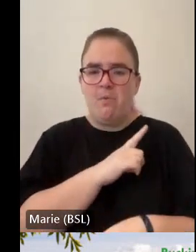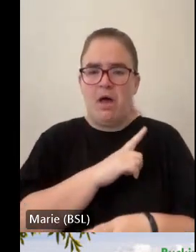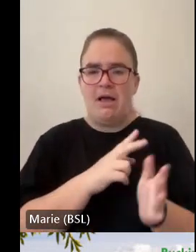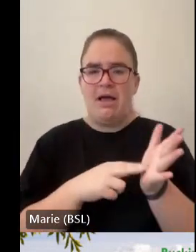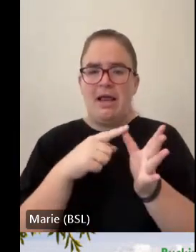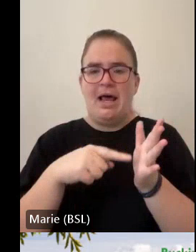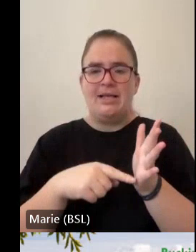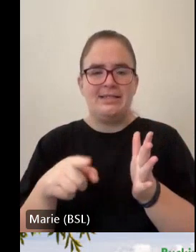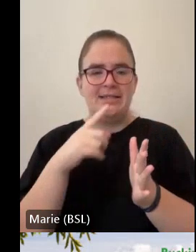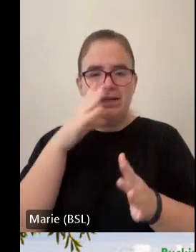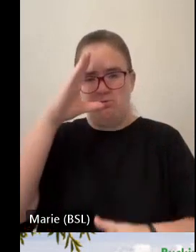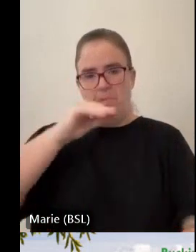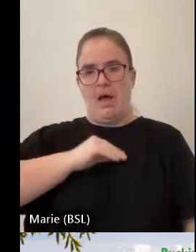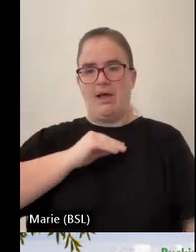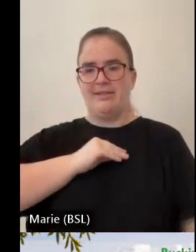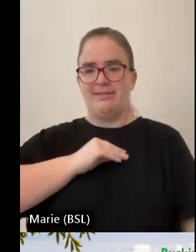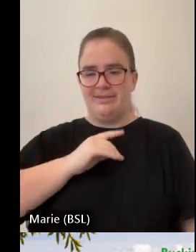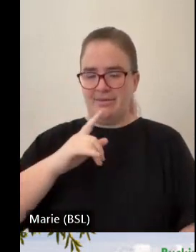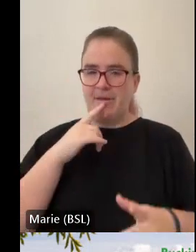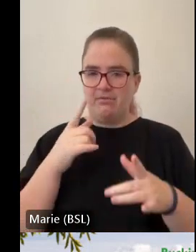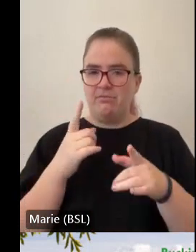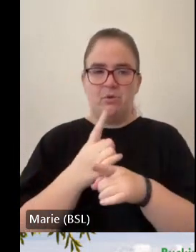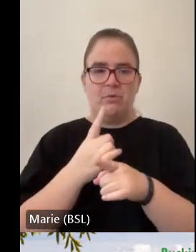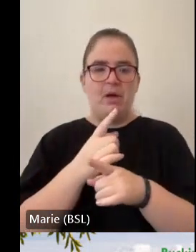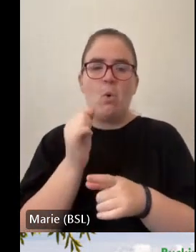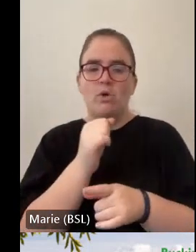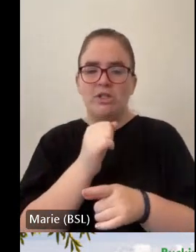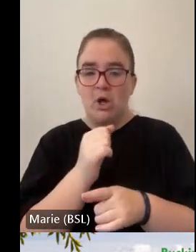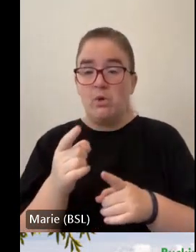Natalie, timely reminder about the audio and I'm sure we've all